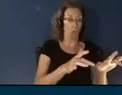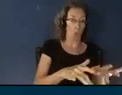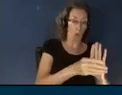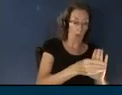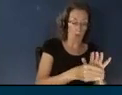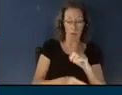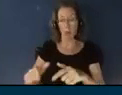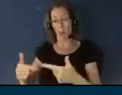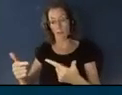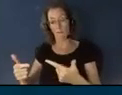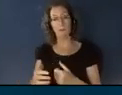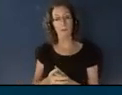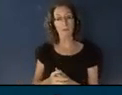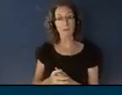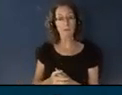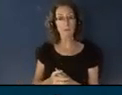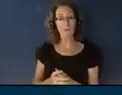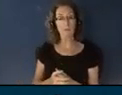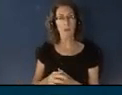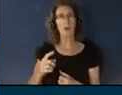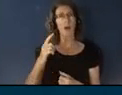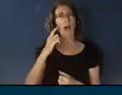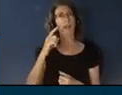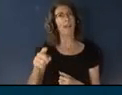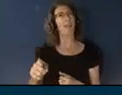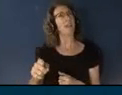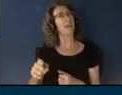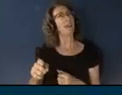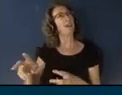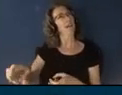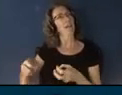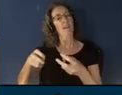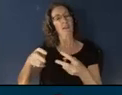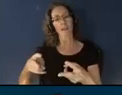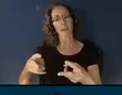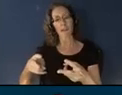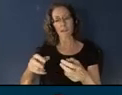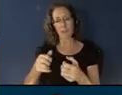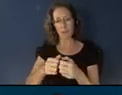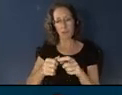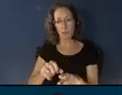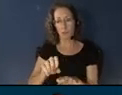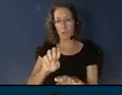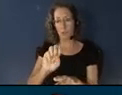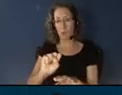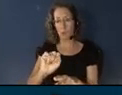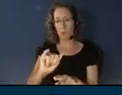um I believe you attach it through the on onto the site um through the Mighty Network site.